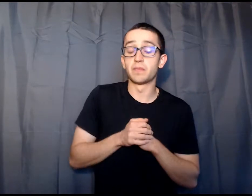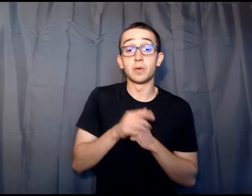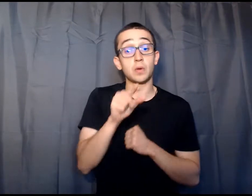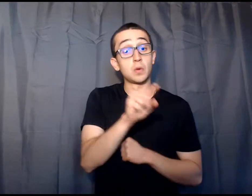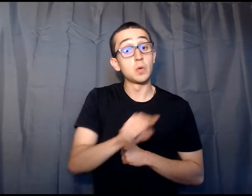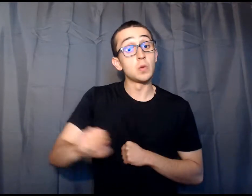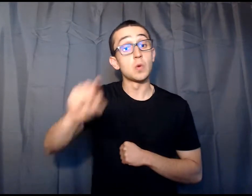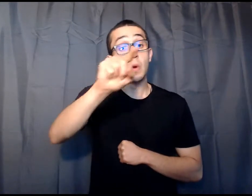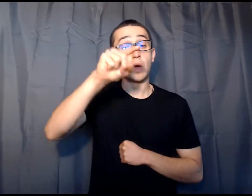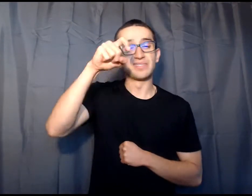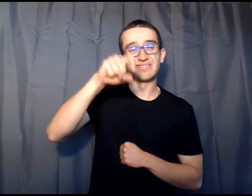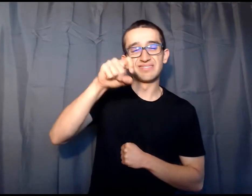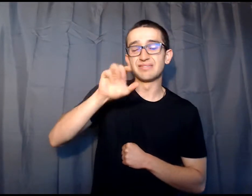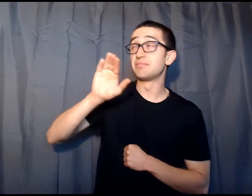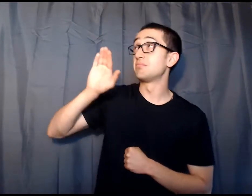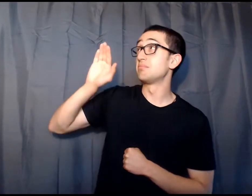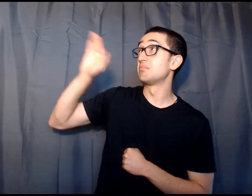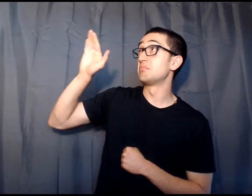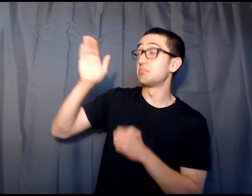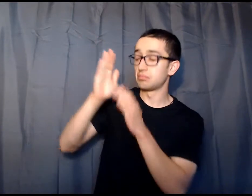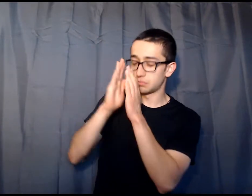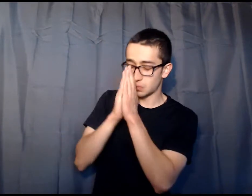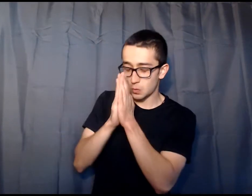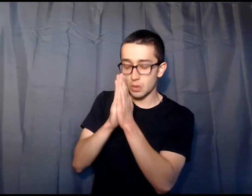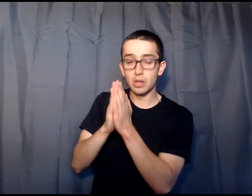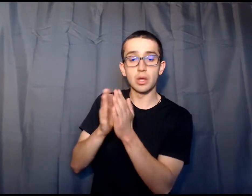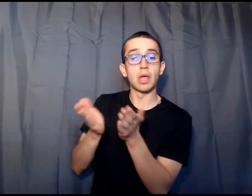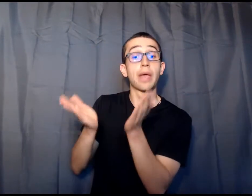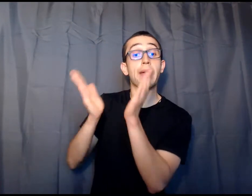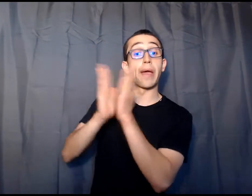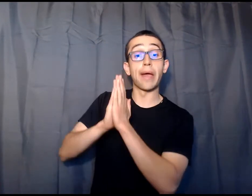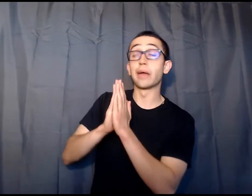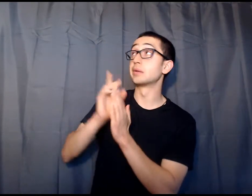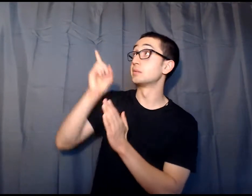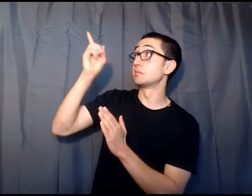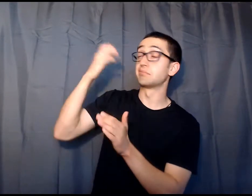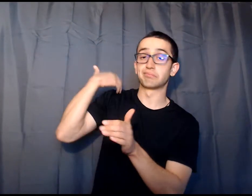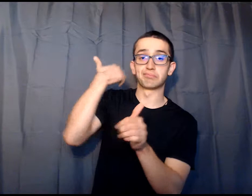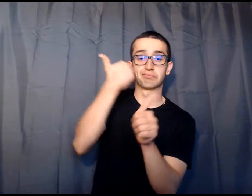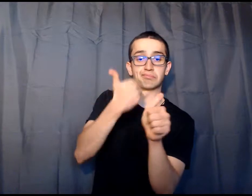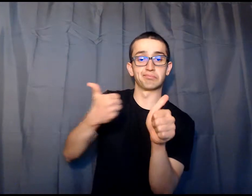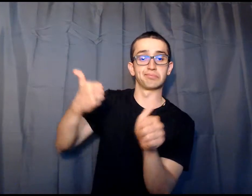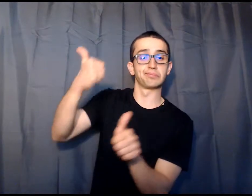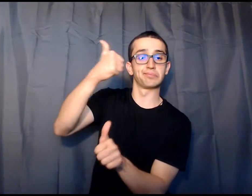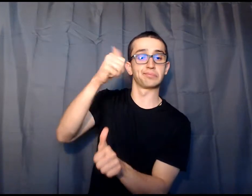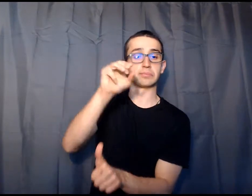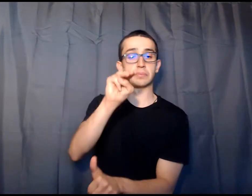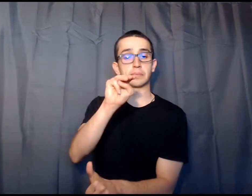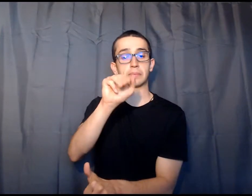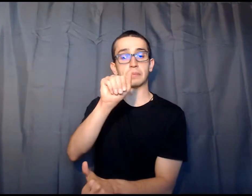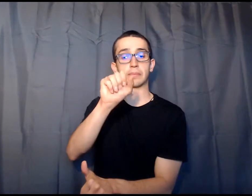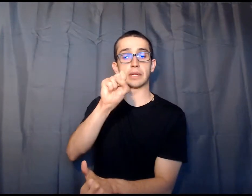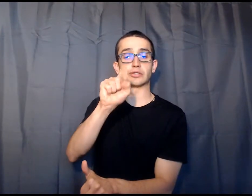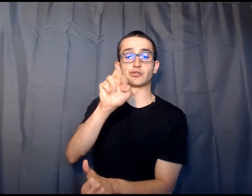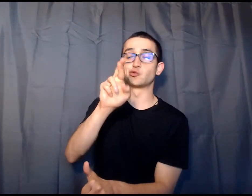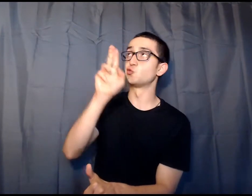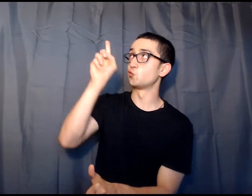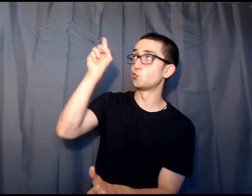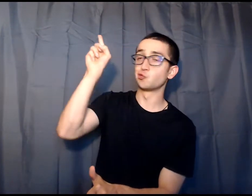so ask the master of the harvest